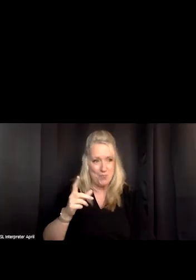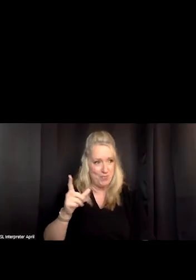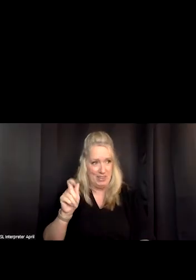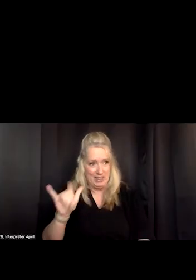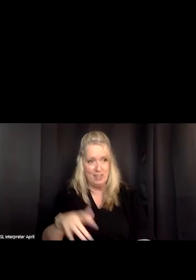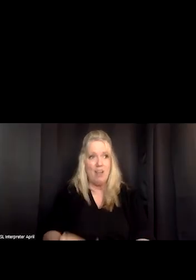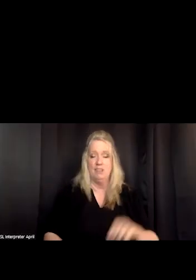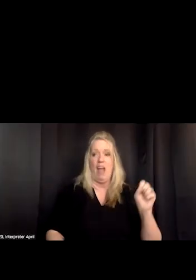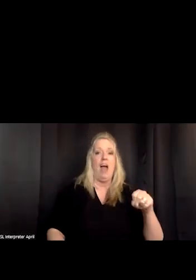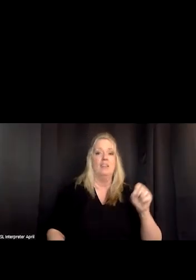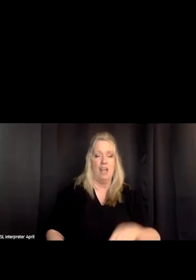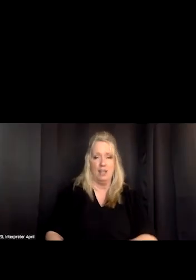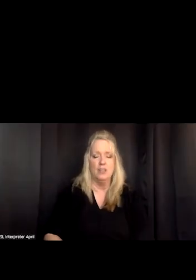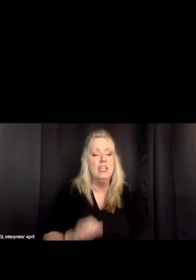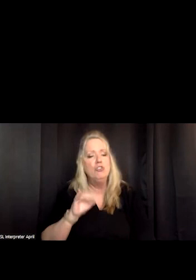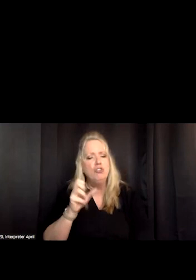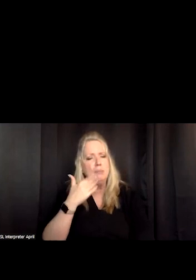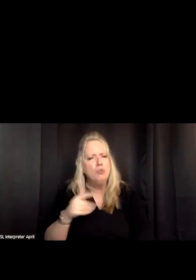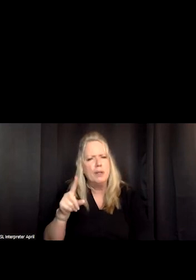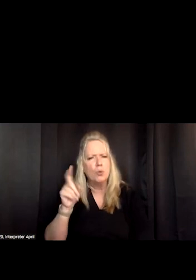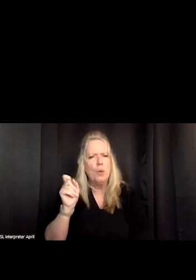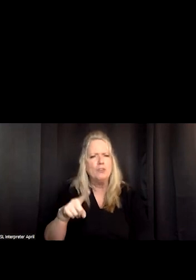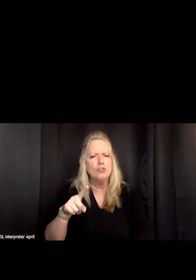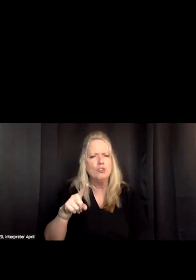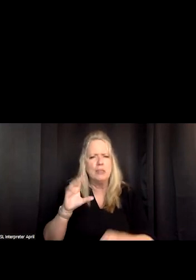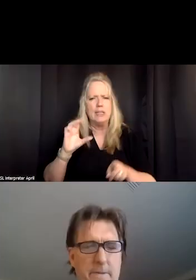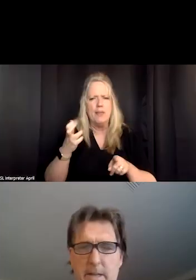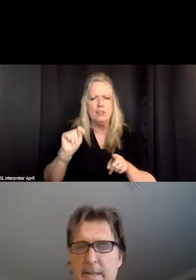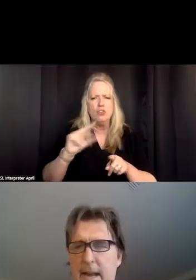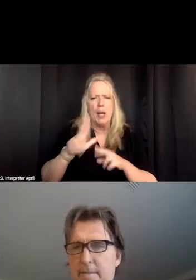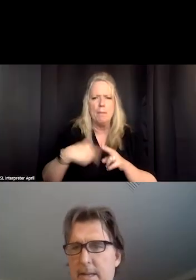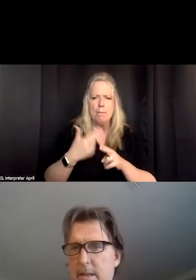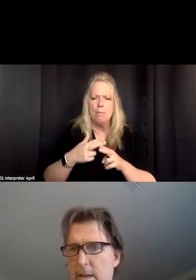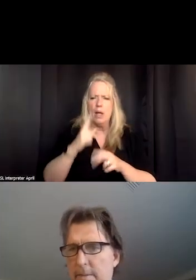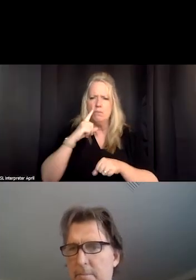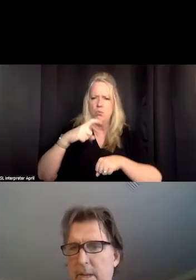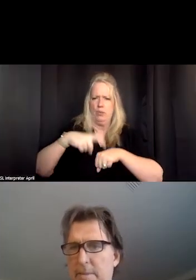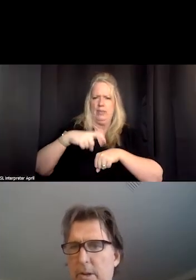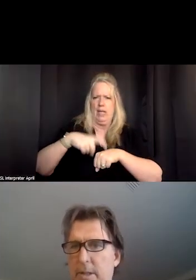JAMES, A QUESTION, IN THE CHAT. IN TERMS OF, THE, TIMING OF THE PLAYBOOKS.